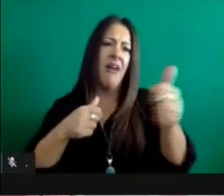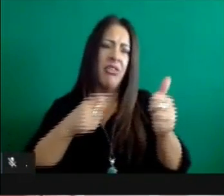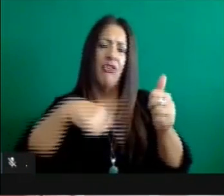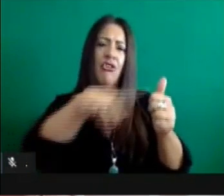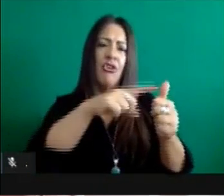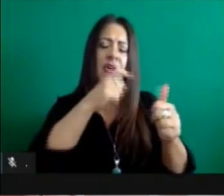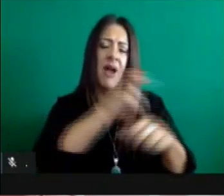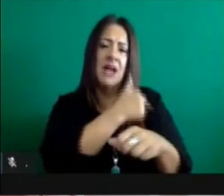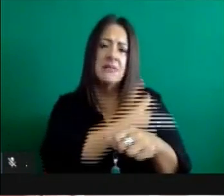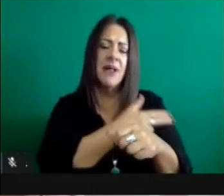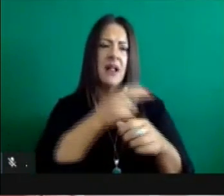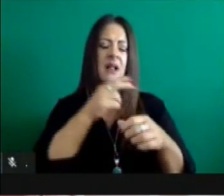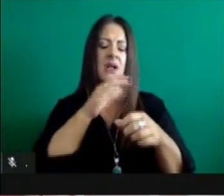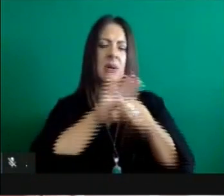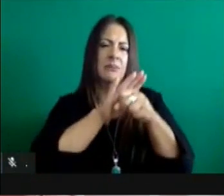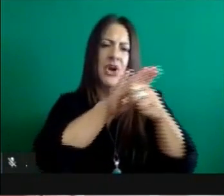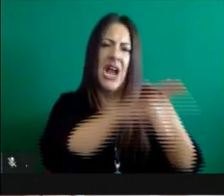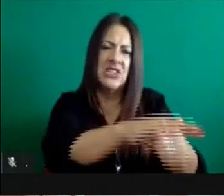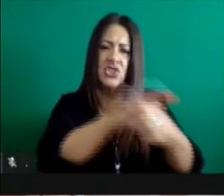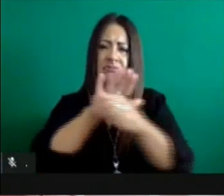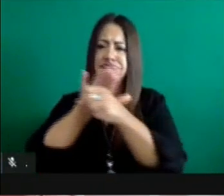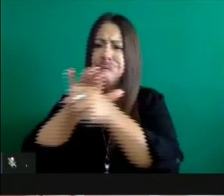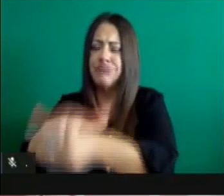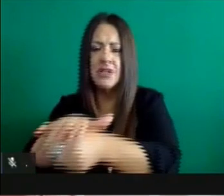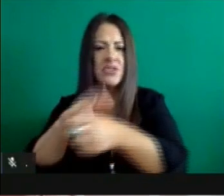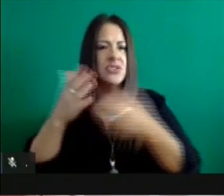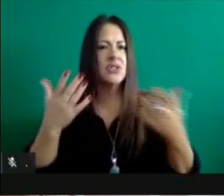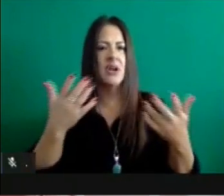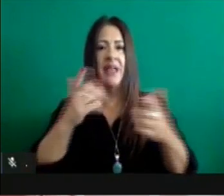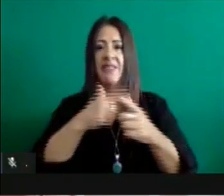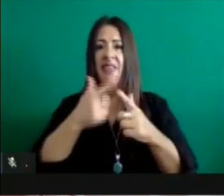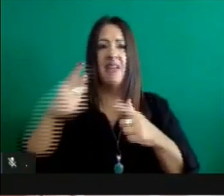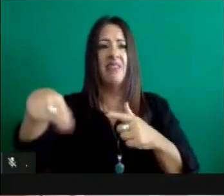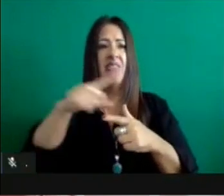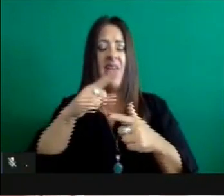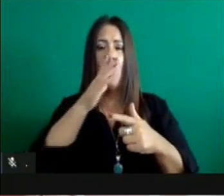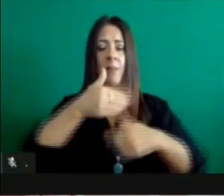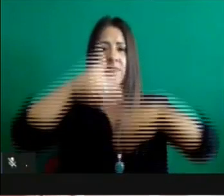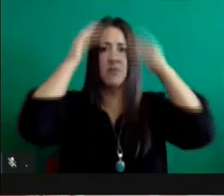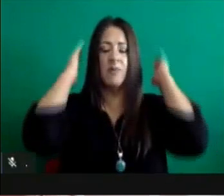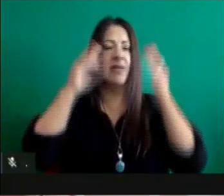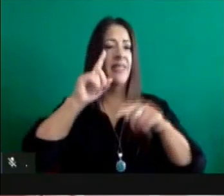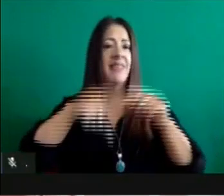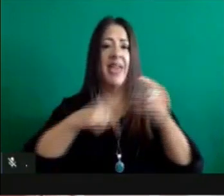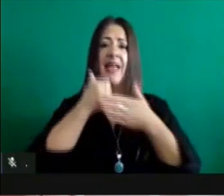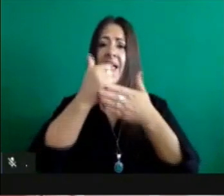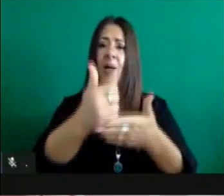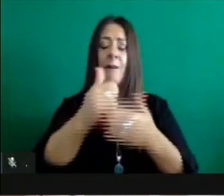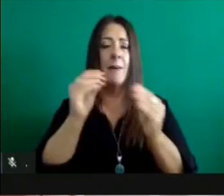ONLY SPREAD AND STRETCH OUR ICU PROFESSIONAL CAPACITY, OUR PHYSICIANS, RESPIRATORY THERAPISTS, OUR OTHER HEALTHCARE PERSONNEL, STRETCH